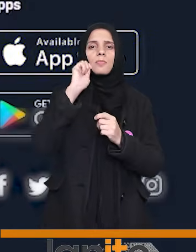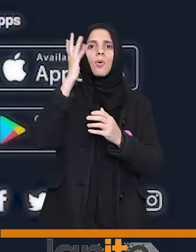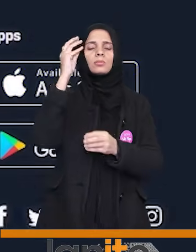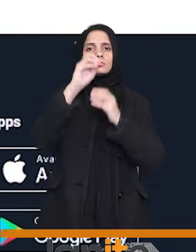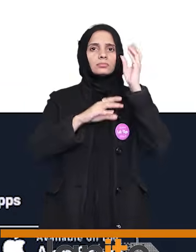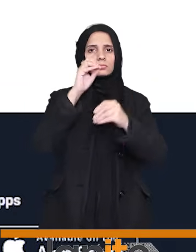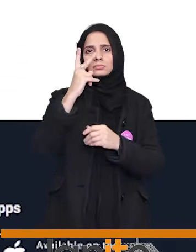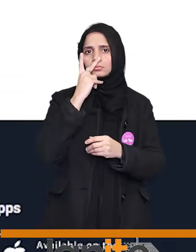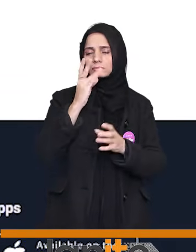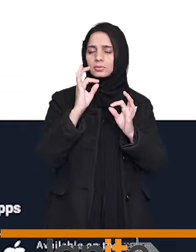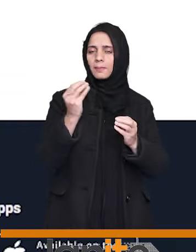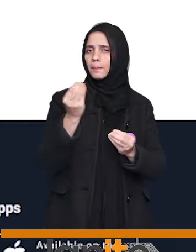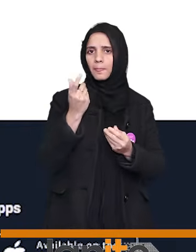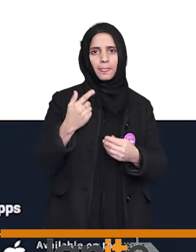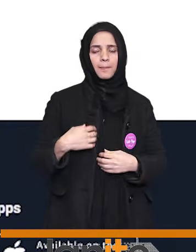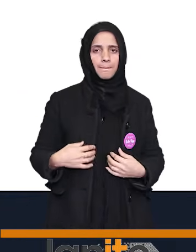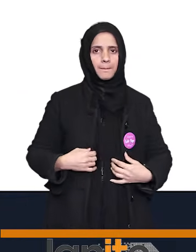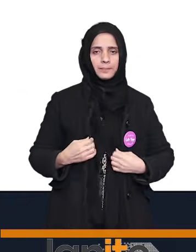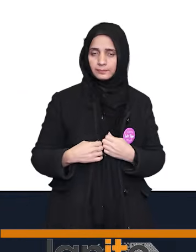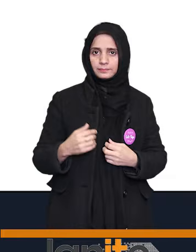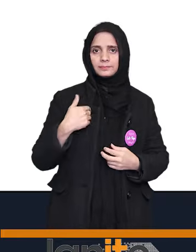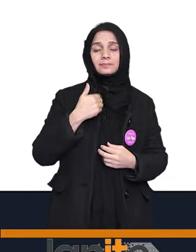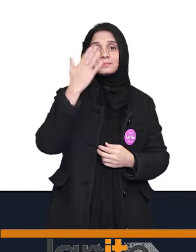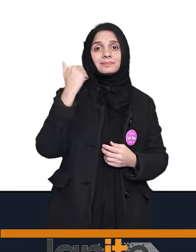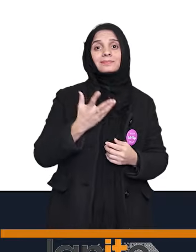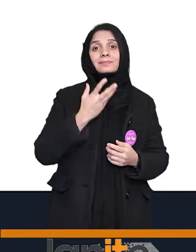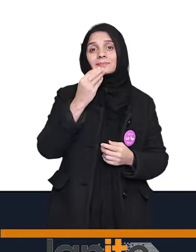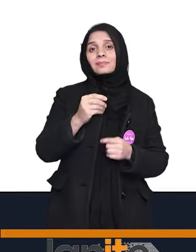This is very good sir. Just like Upwork, it also has many categories.